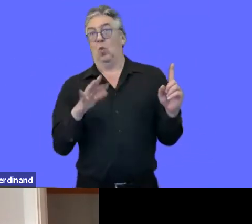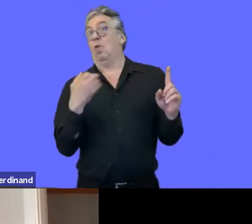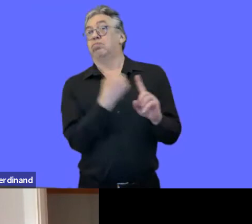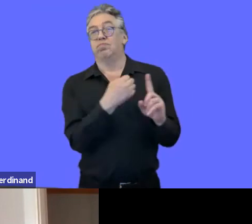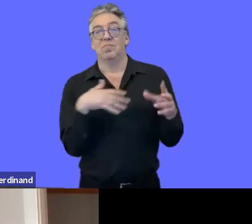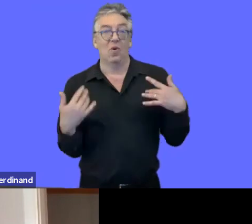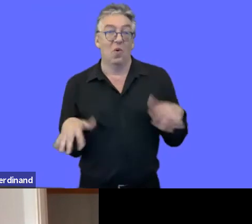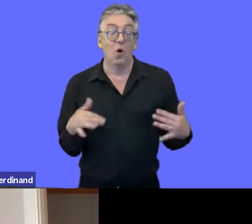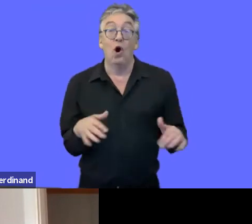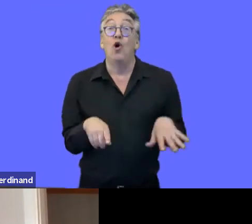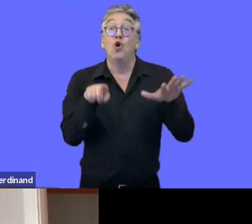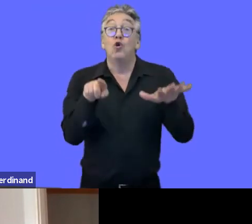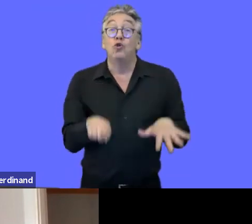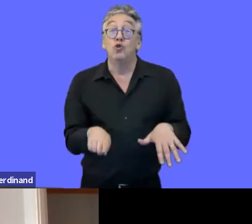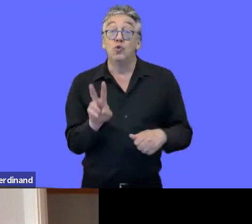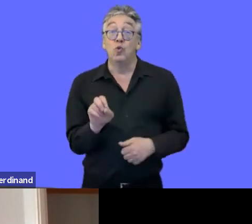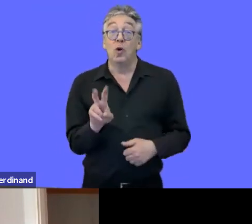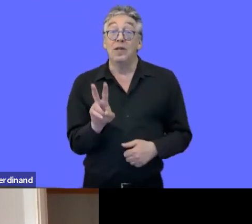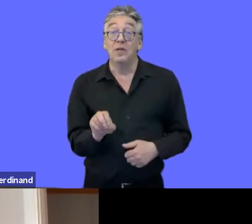In June 2020 we were informally made aware